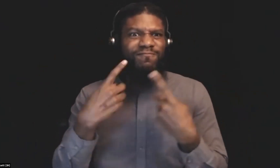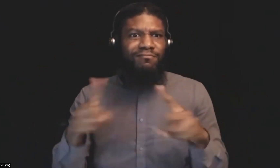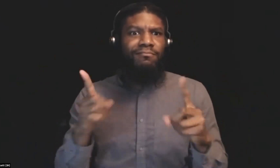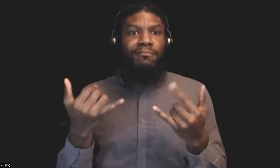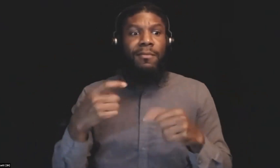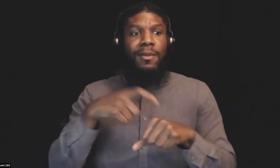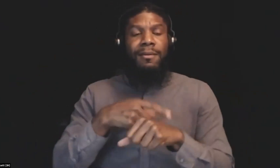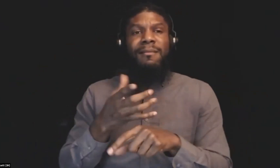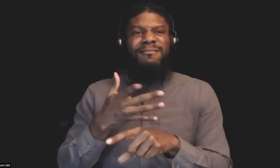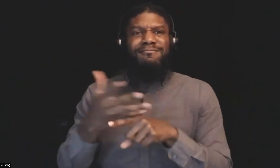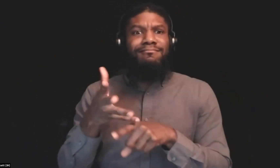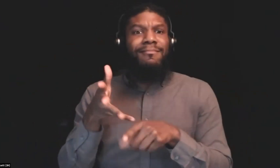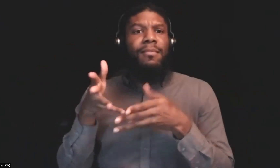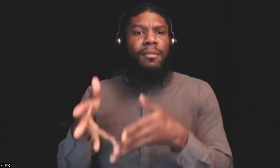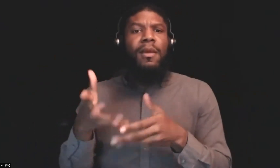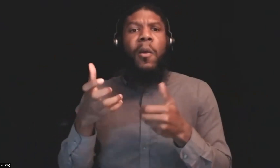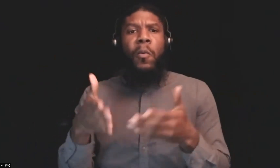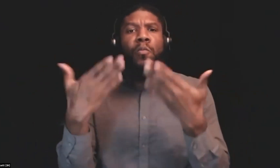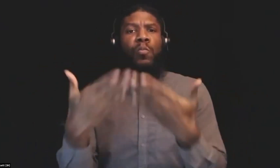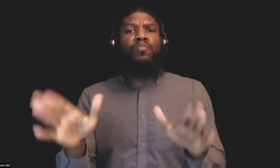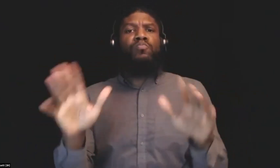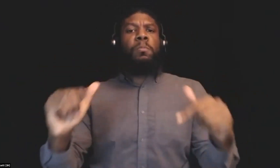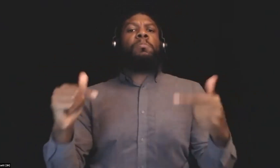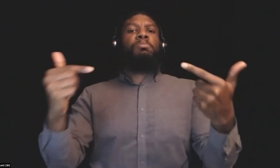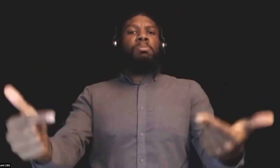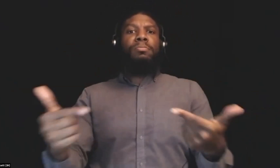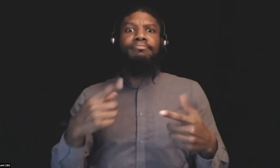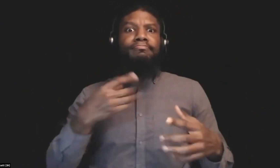I want to open this up to the larger discussion to see what you've all been talking about.